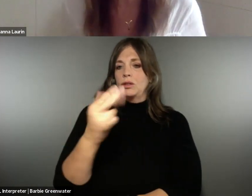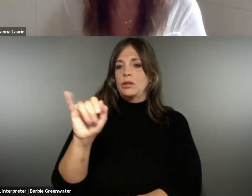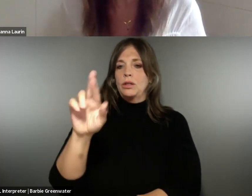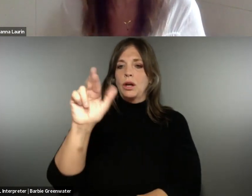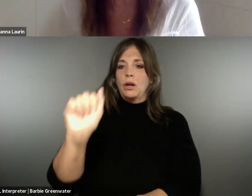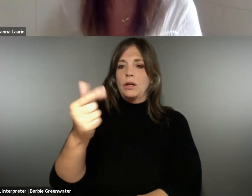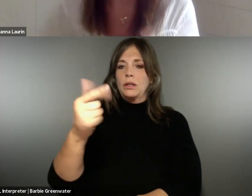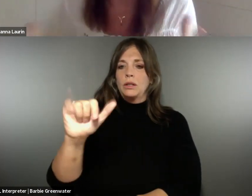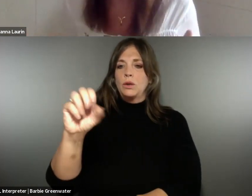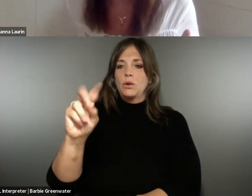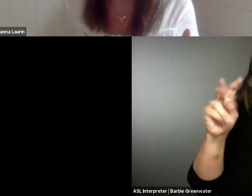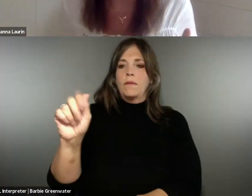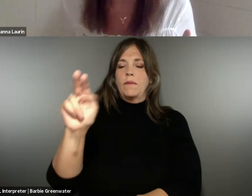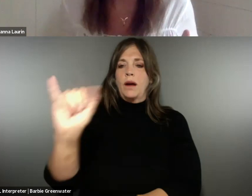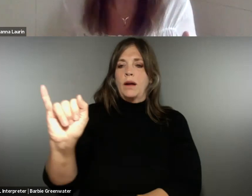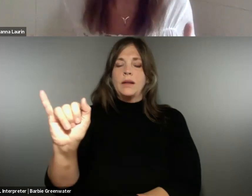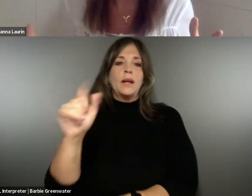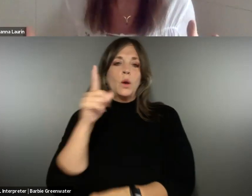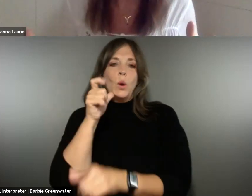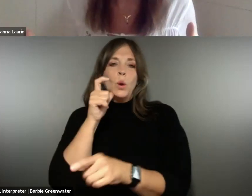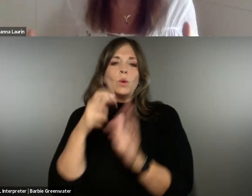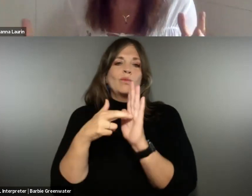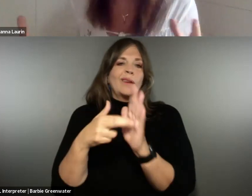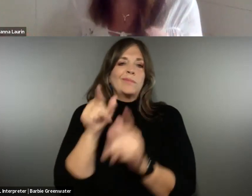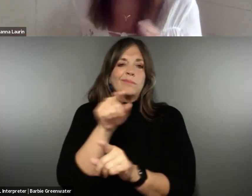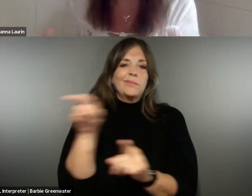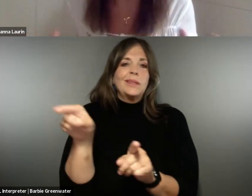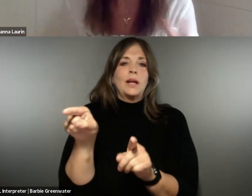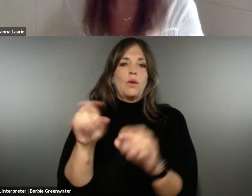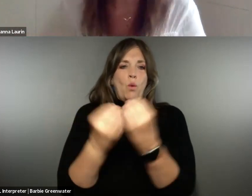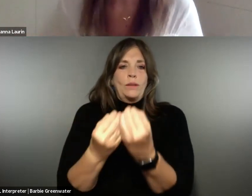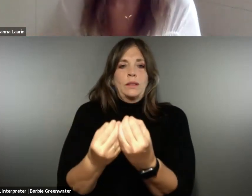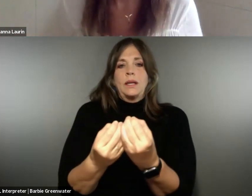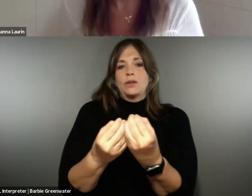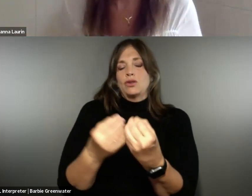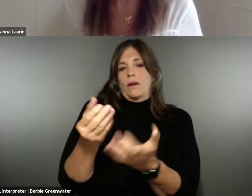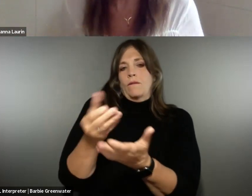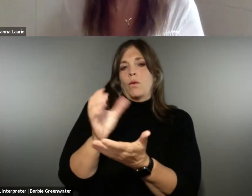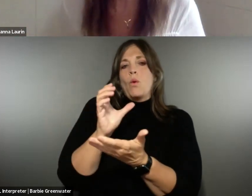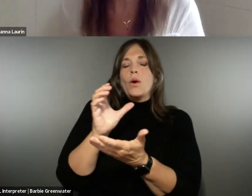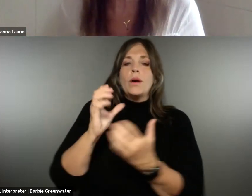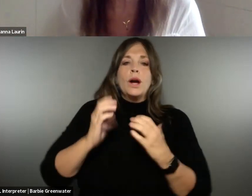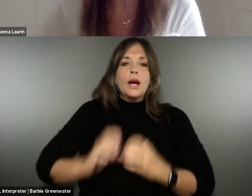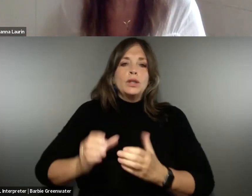We also have an old friend of mine, Chiara Giovannini, the member organisation representing consumers in